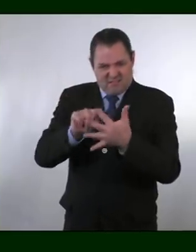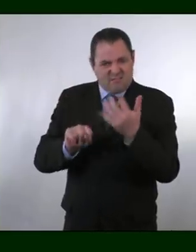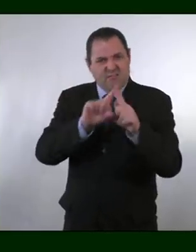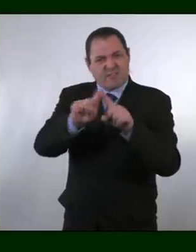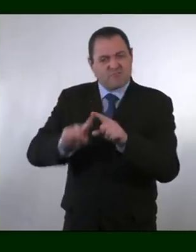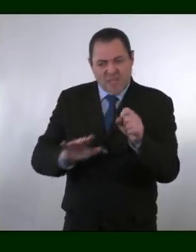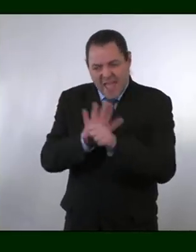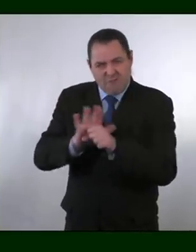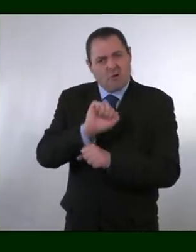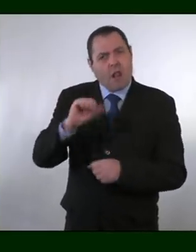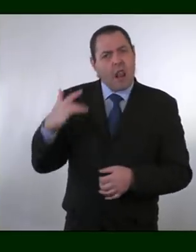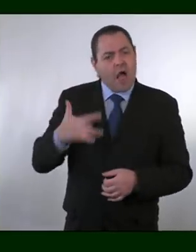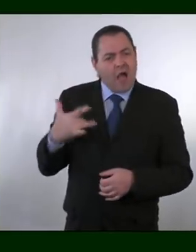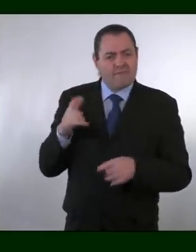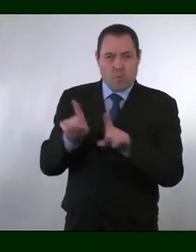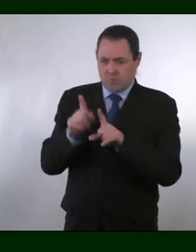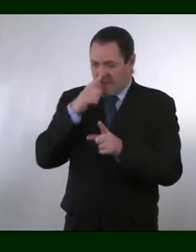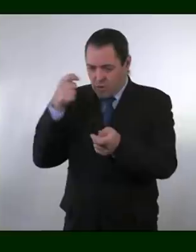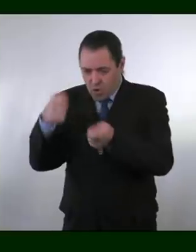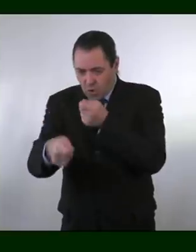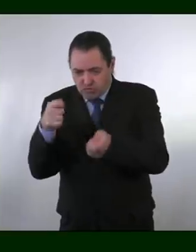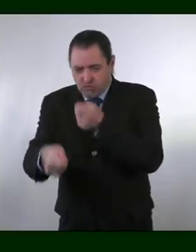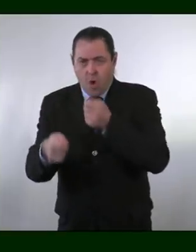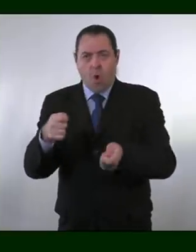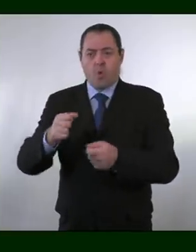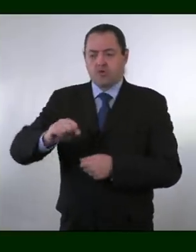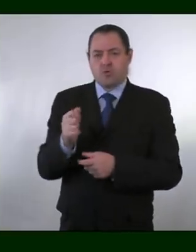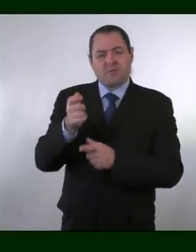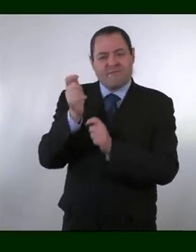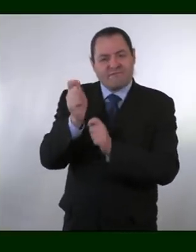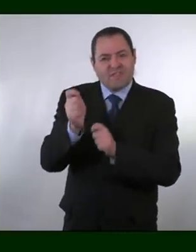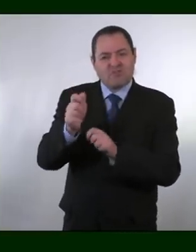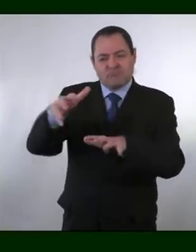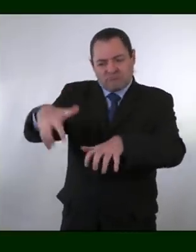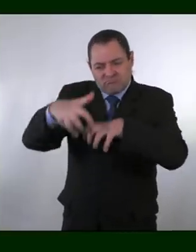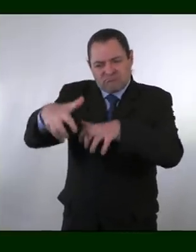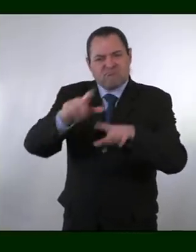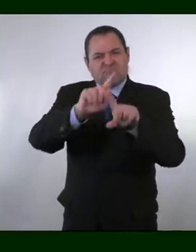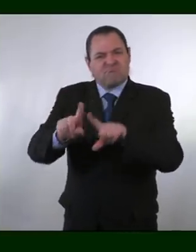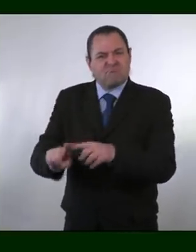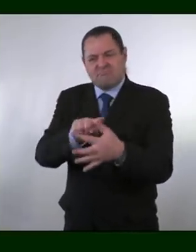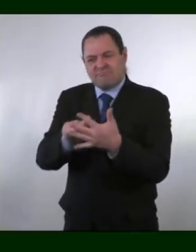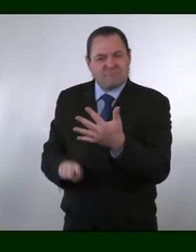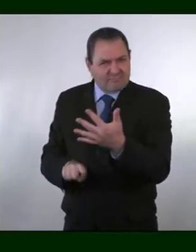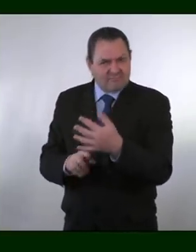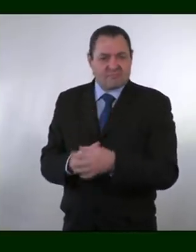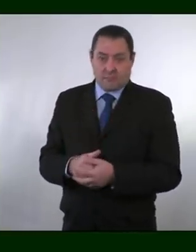but, of course, to control Scottish fisheries as well. All that would be lost under his programme,